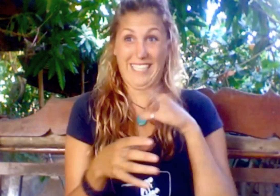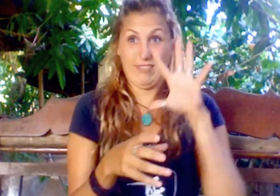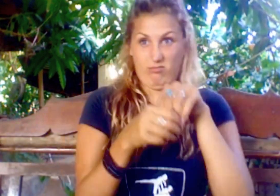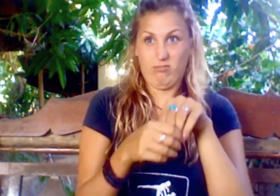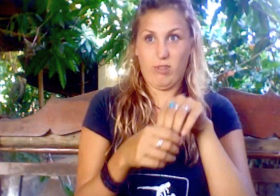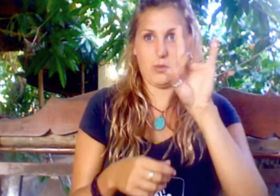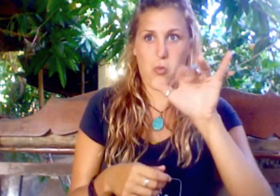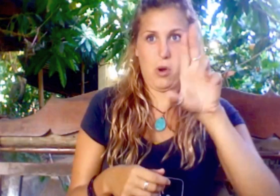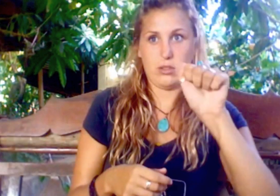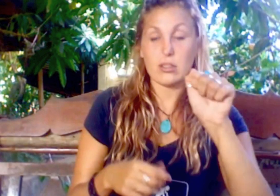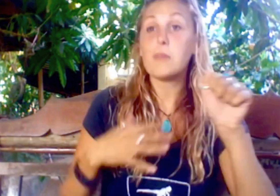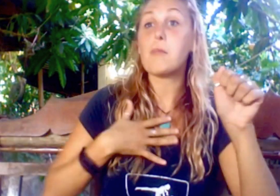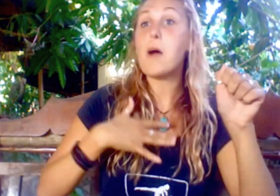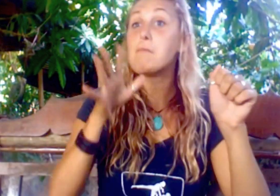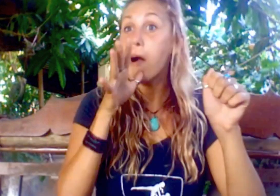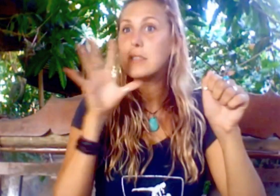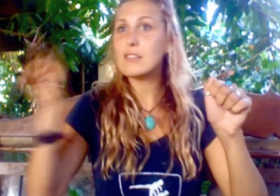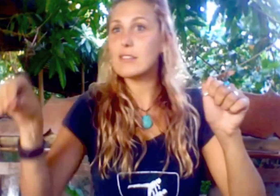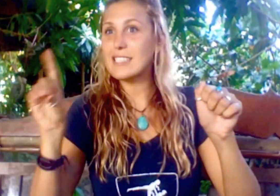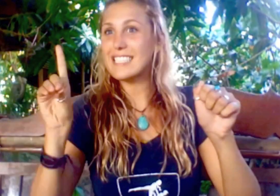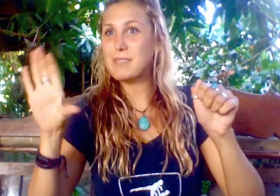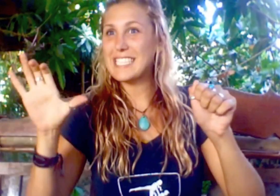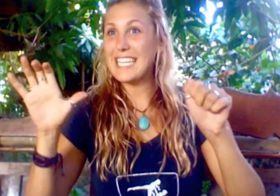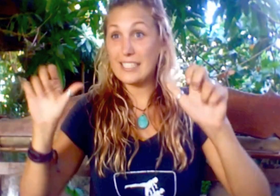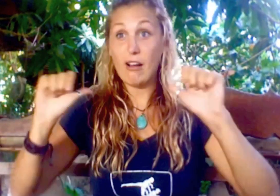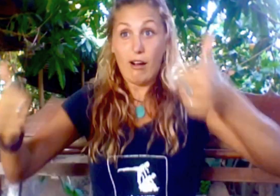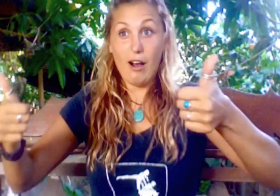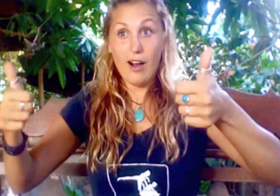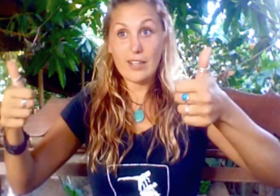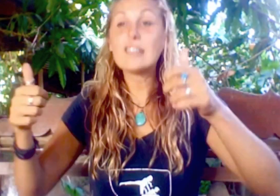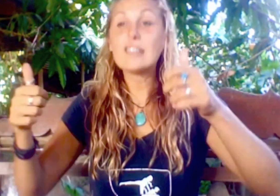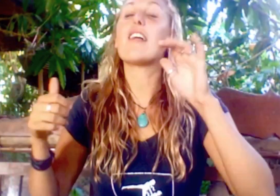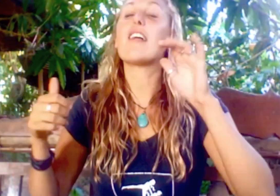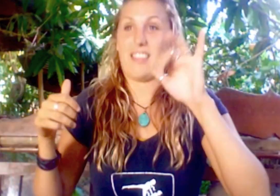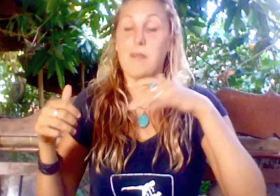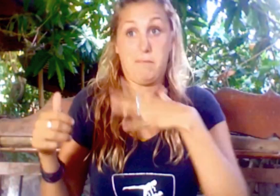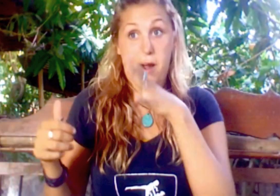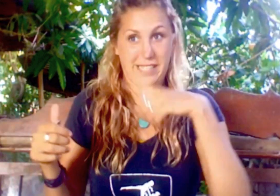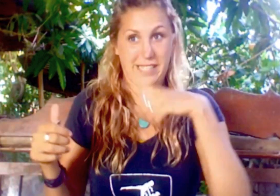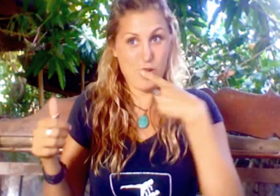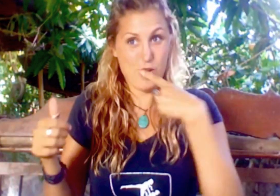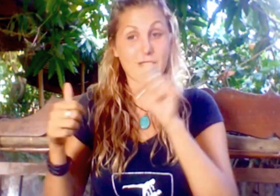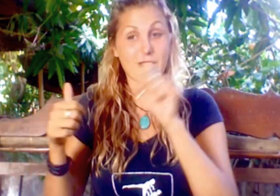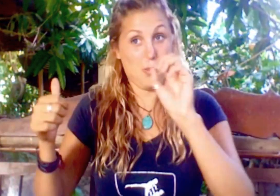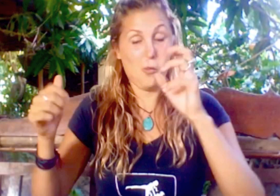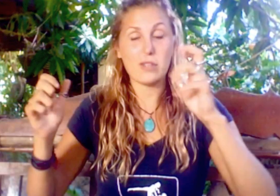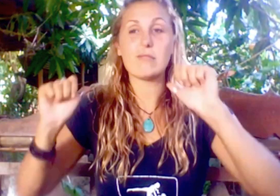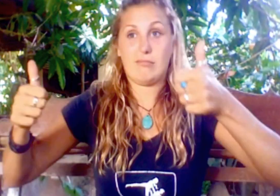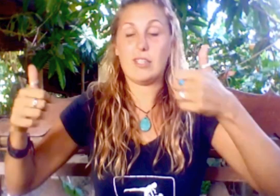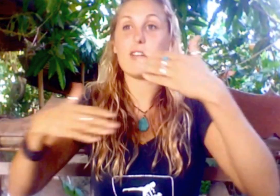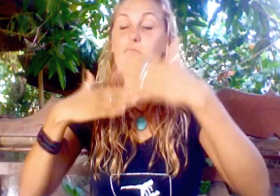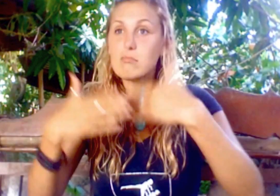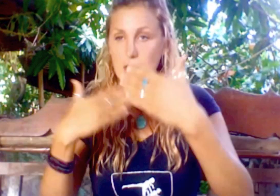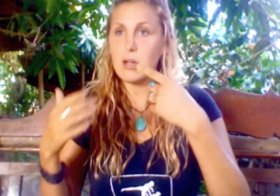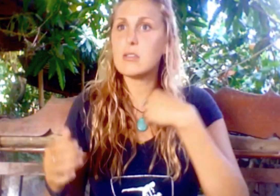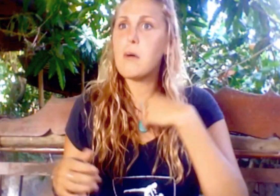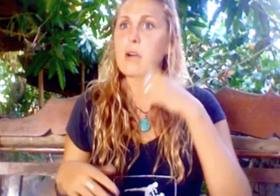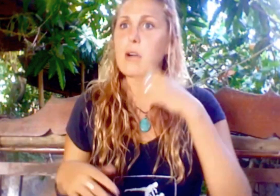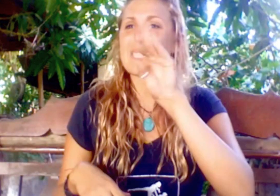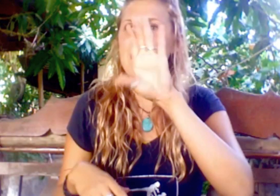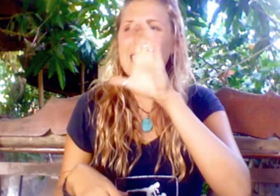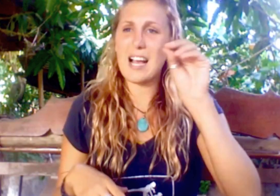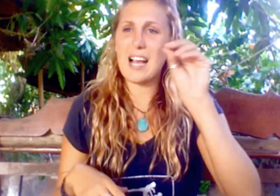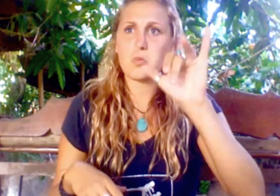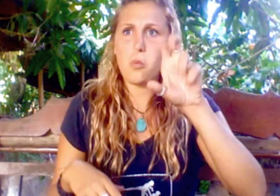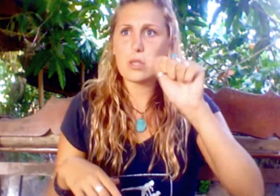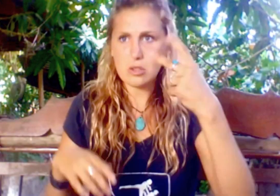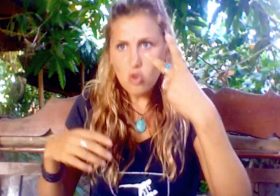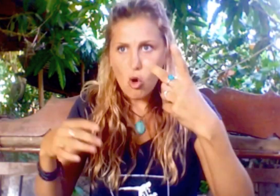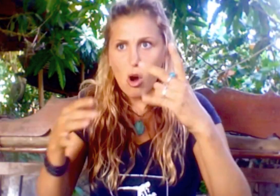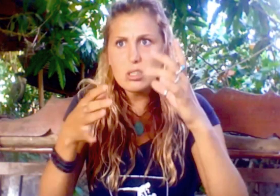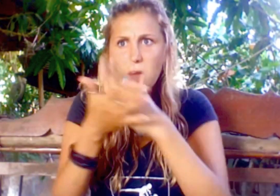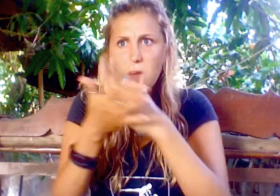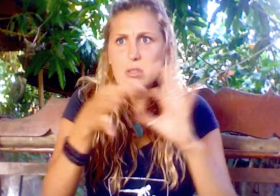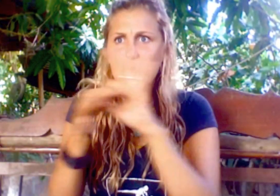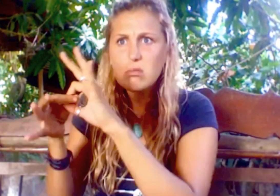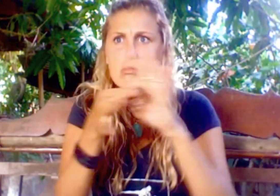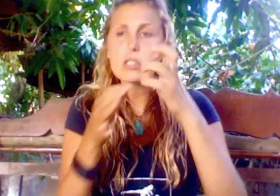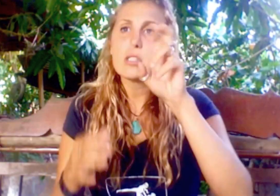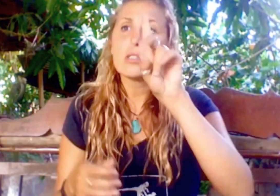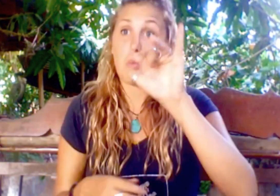I’m involved with DYUSA while my mom is with DBC. My mom is hearing. We see that both organizations goes hand in hand.